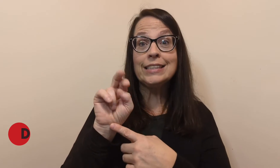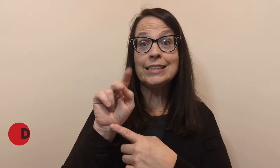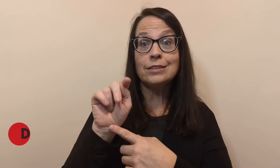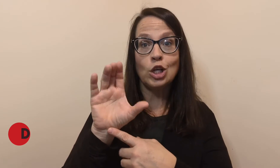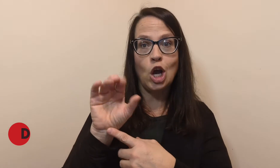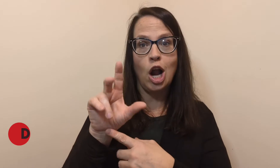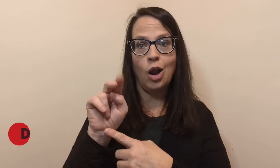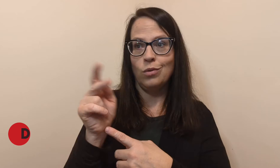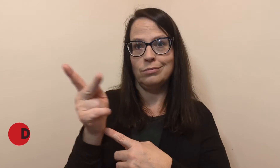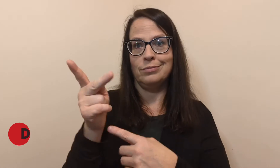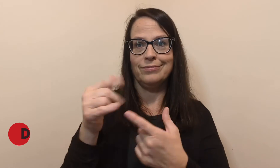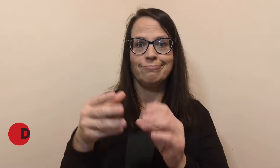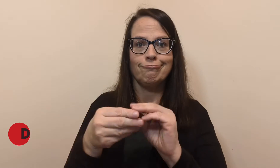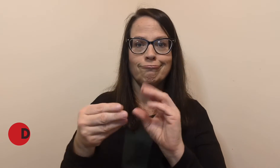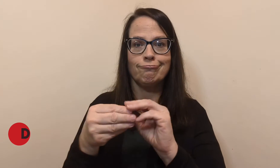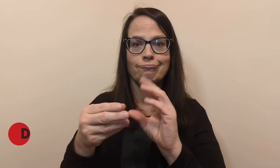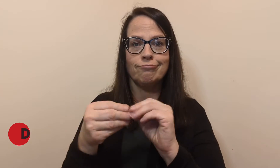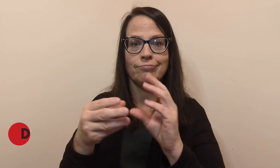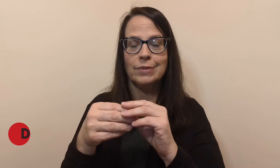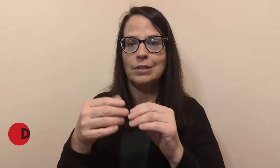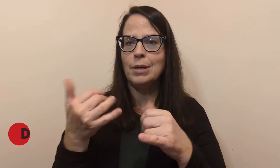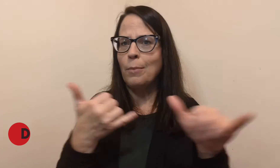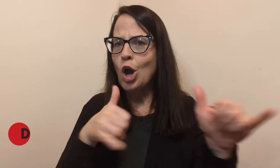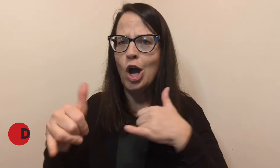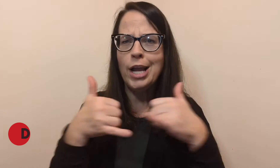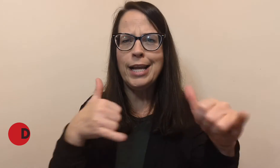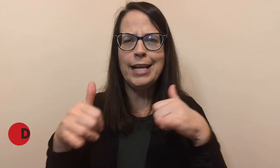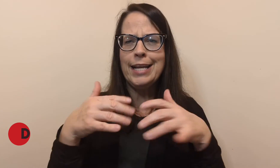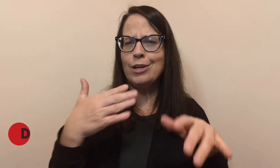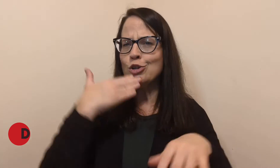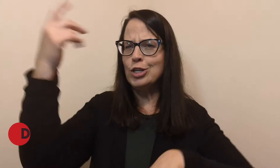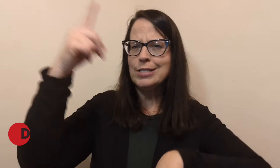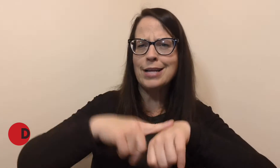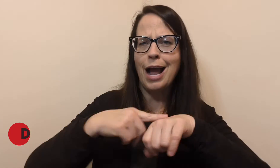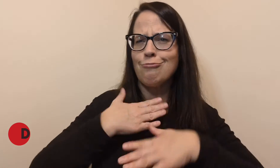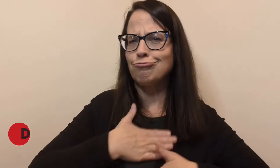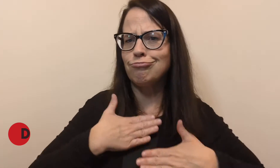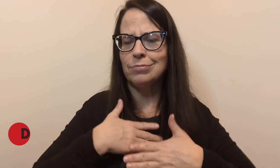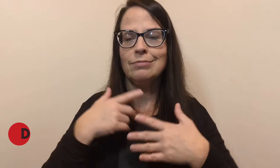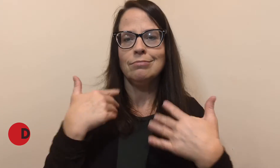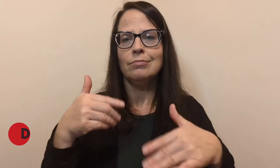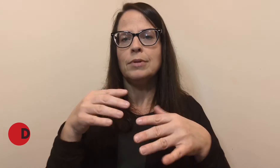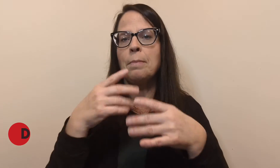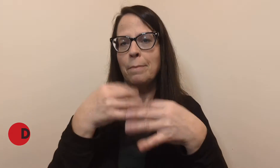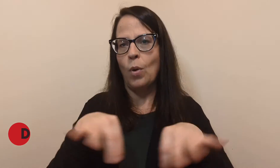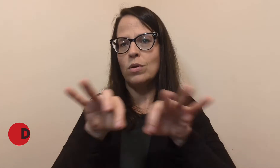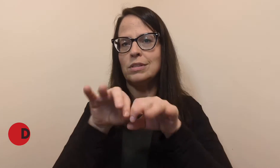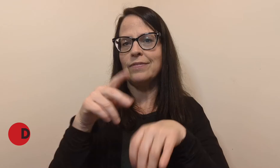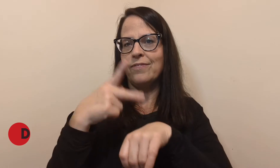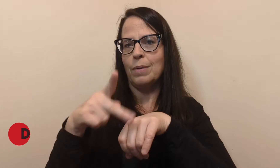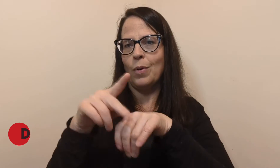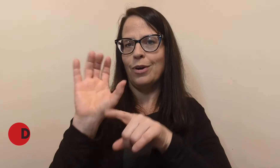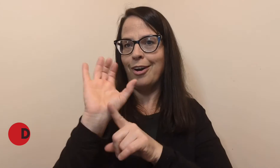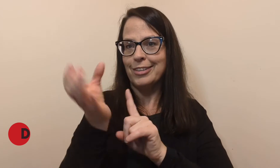Like Vincent and Carlos say, partying for a good time is important